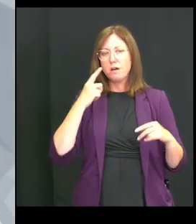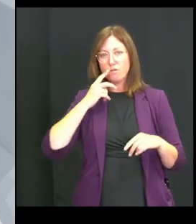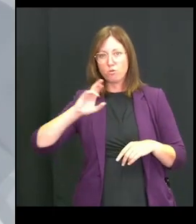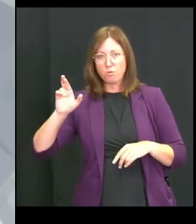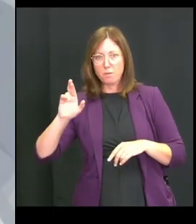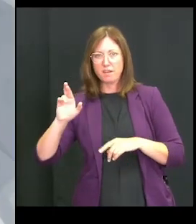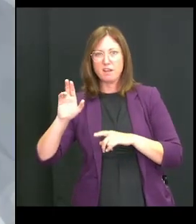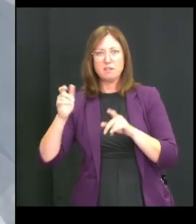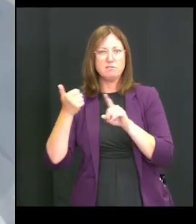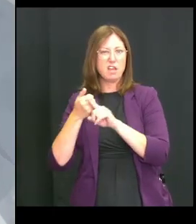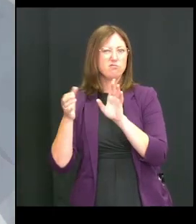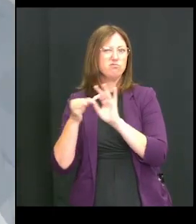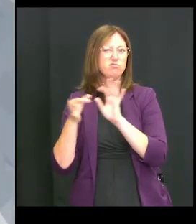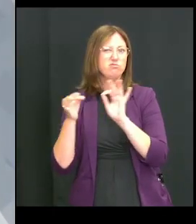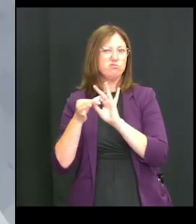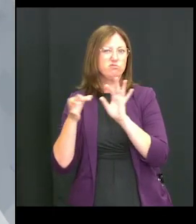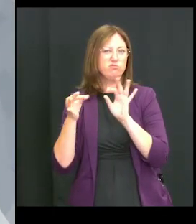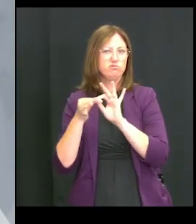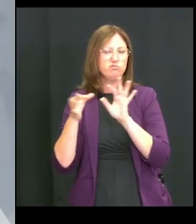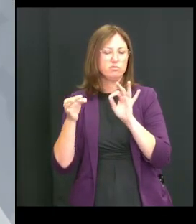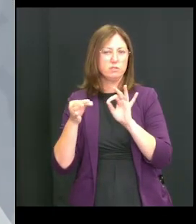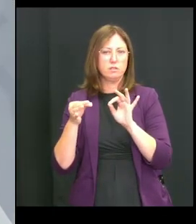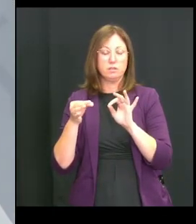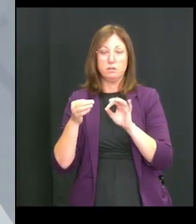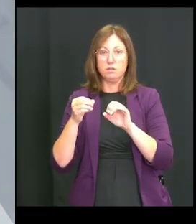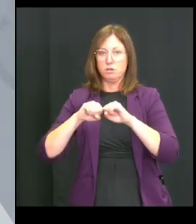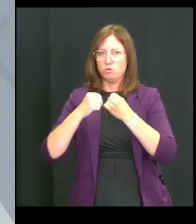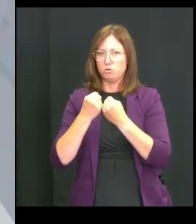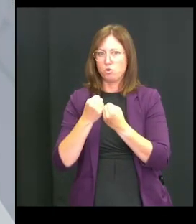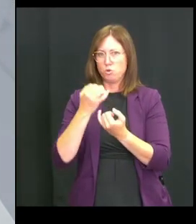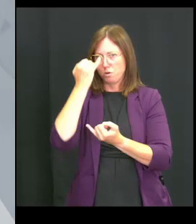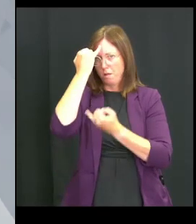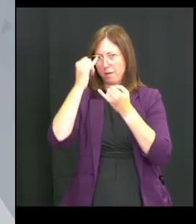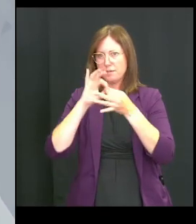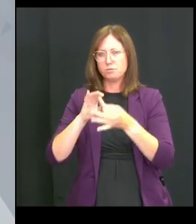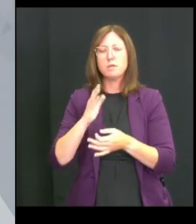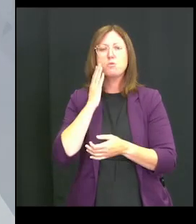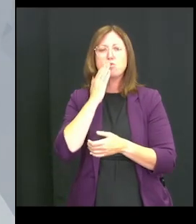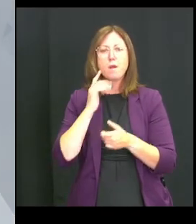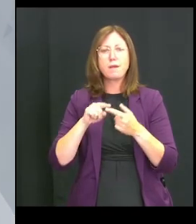that they are polarizing on these social dimensions: race; income; religion,